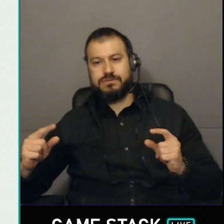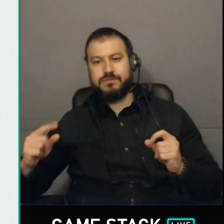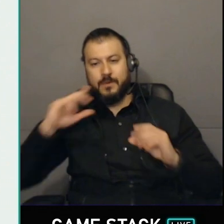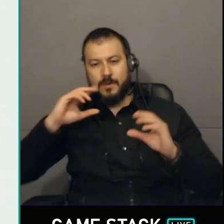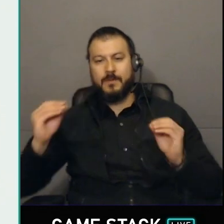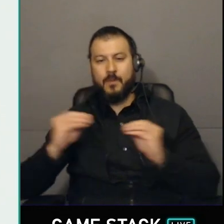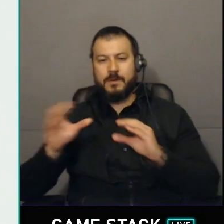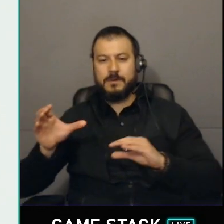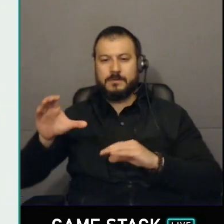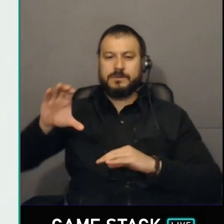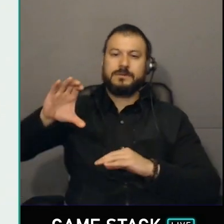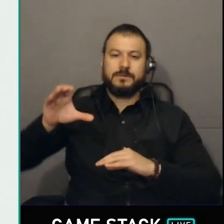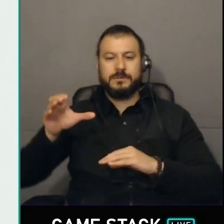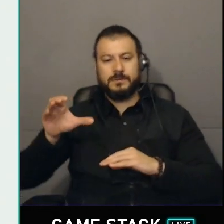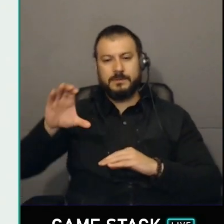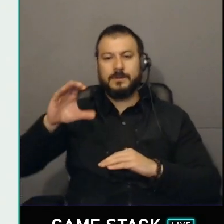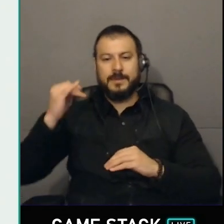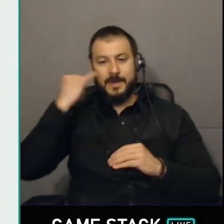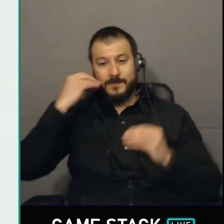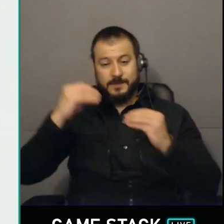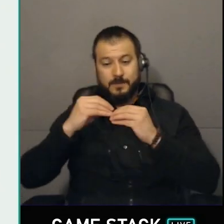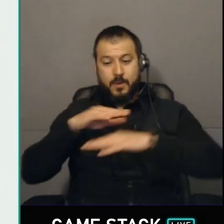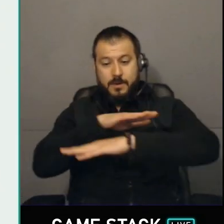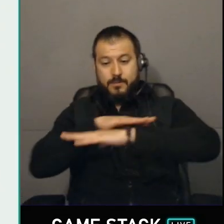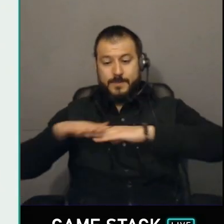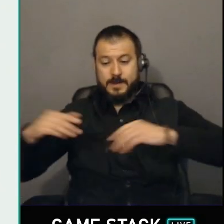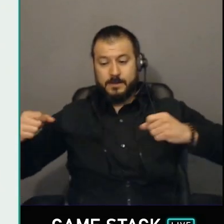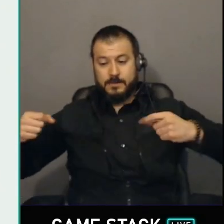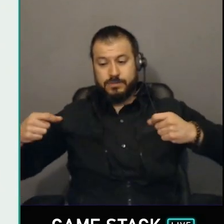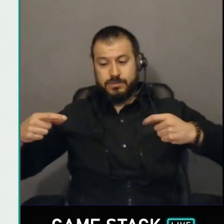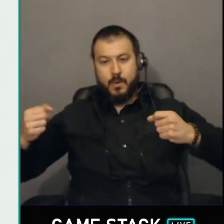the greater the angular impulse that you're going to introduce.